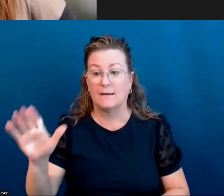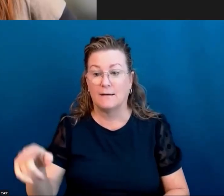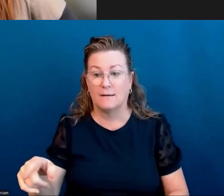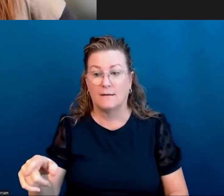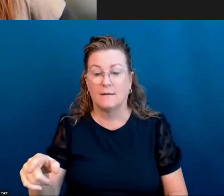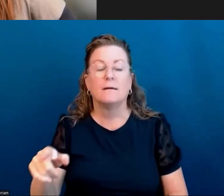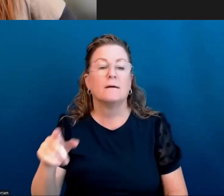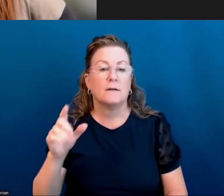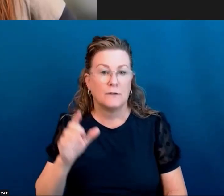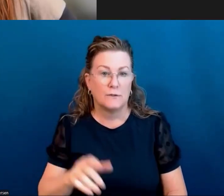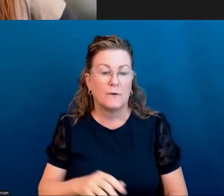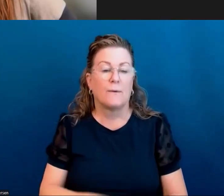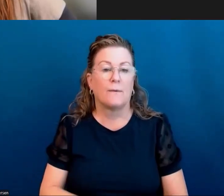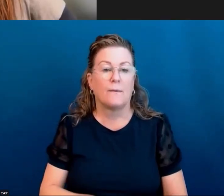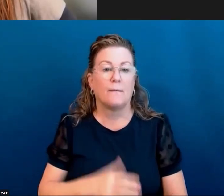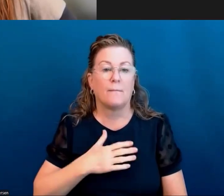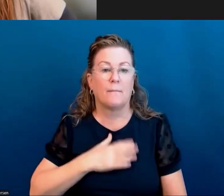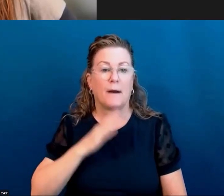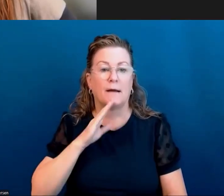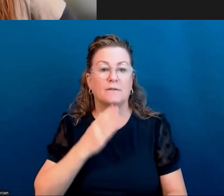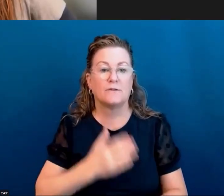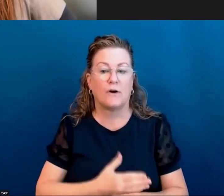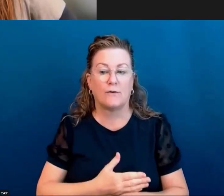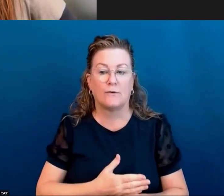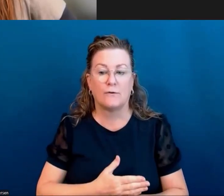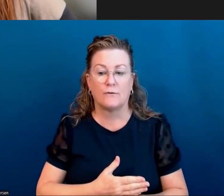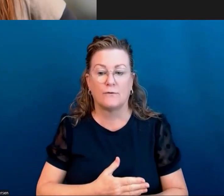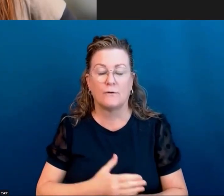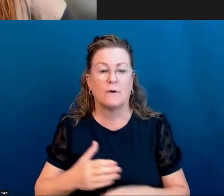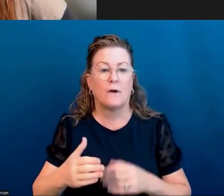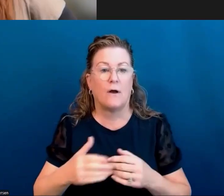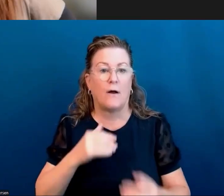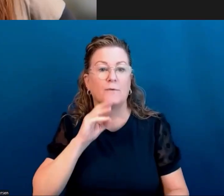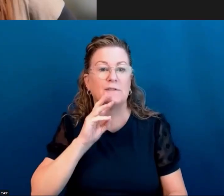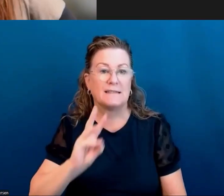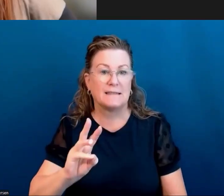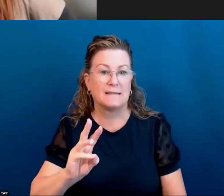Ashley: So my daughter's almost six years old, and she struggled